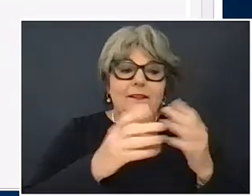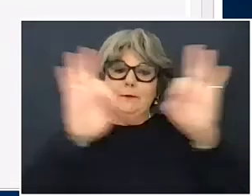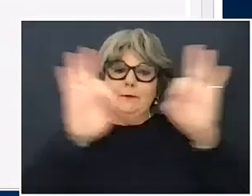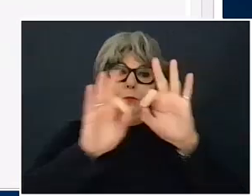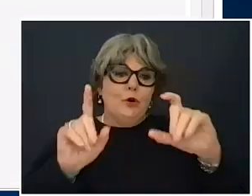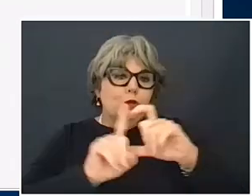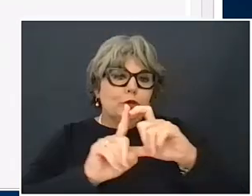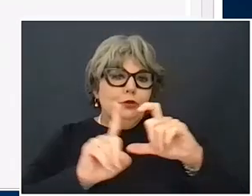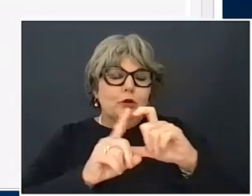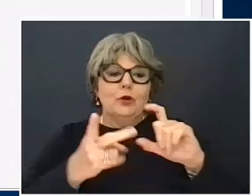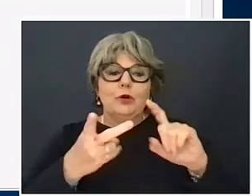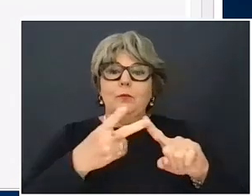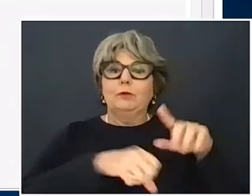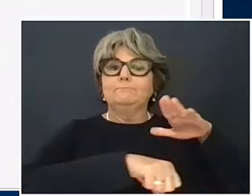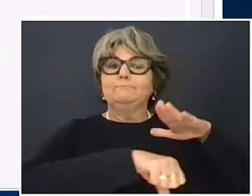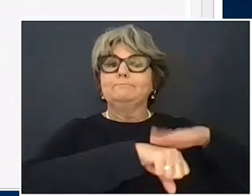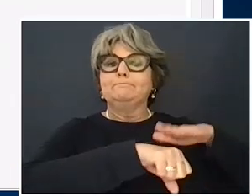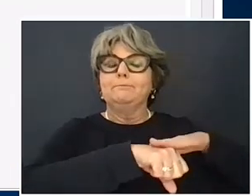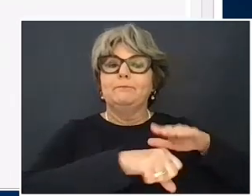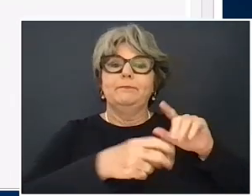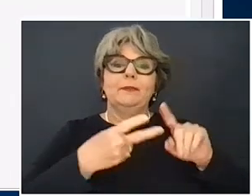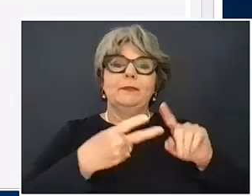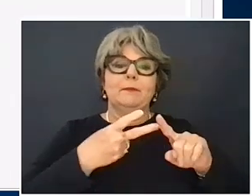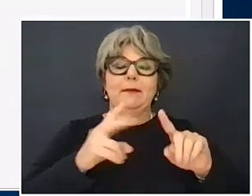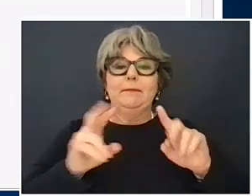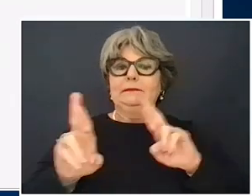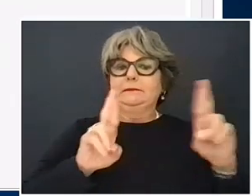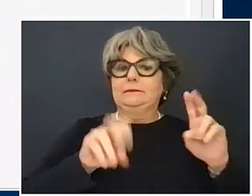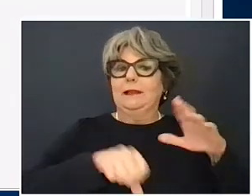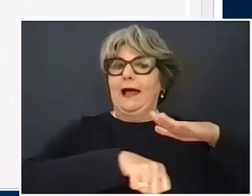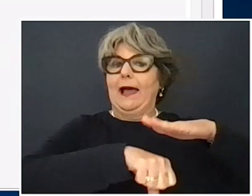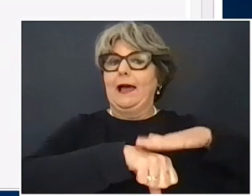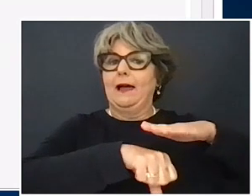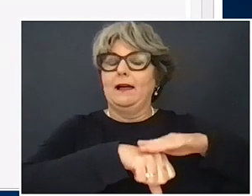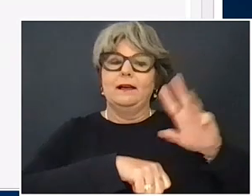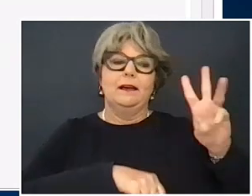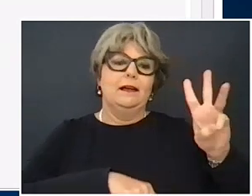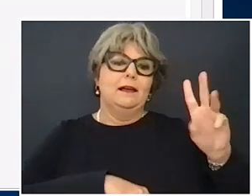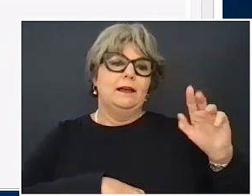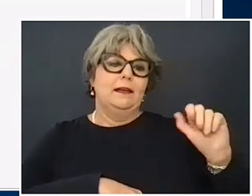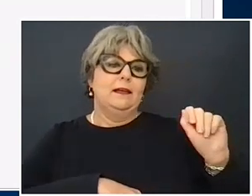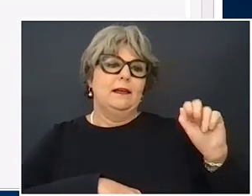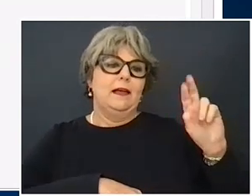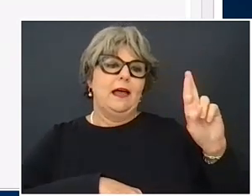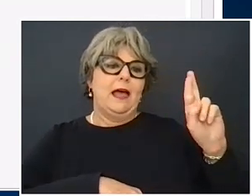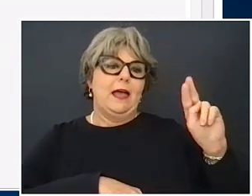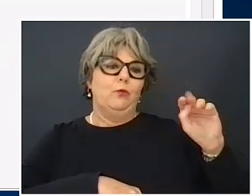Maybe it's a warning that you're about to enter a situation where you're